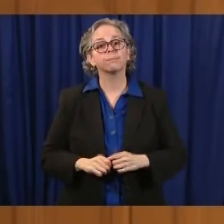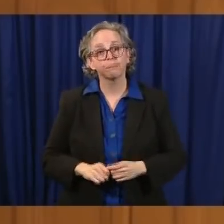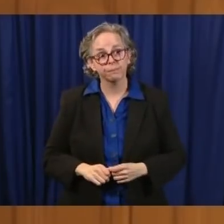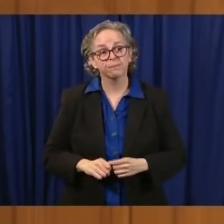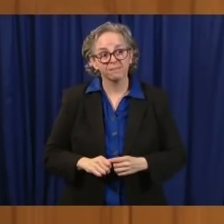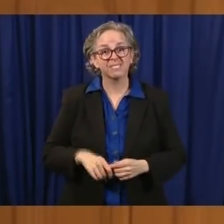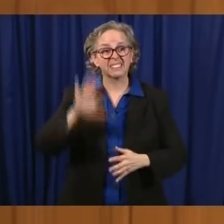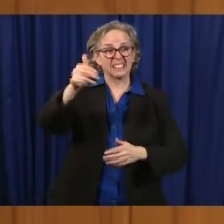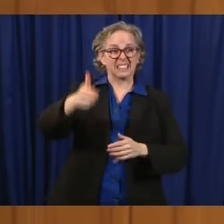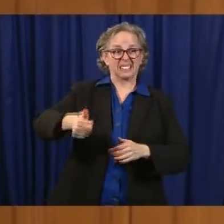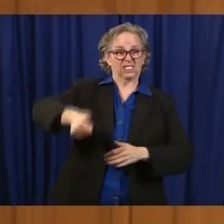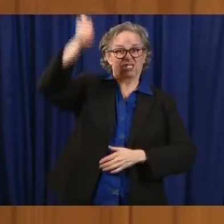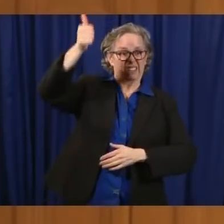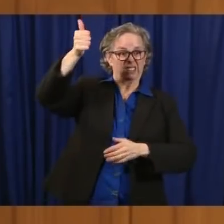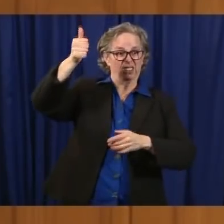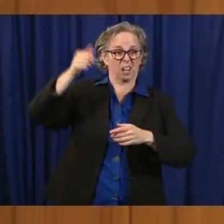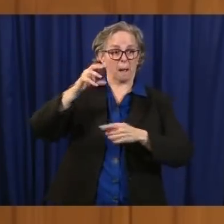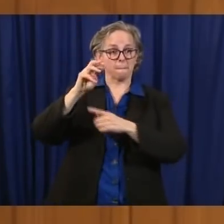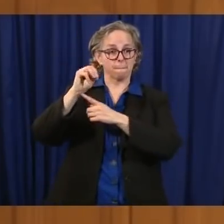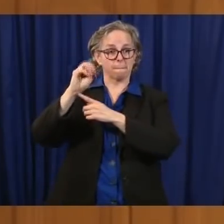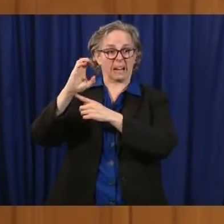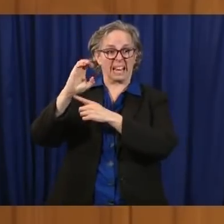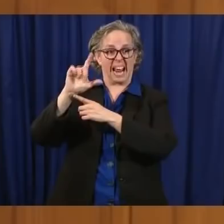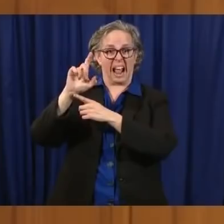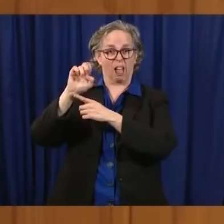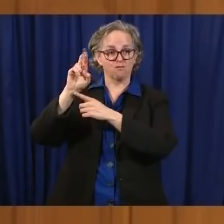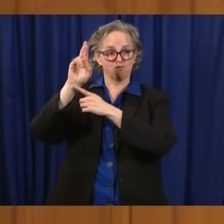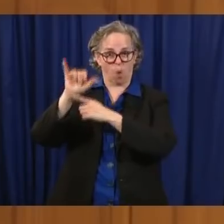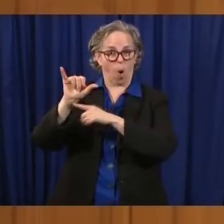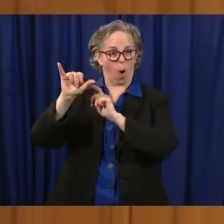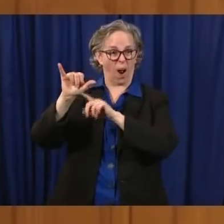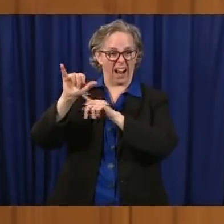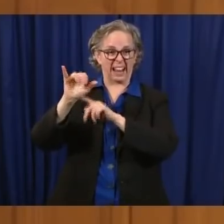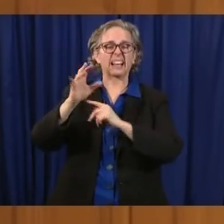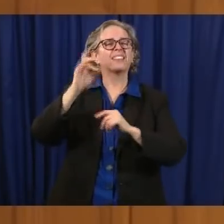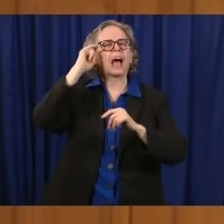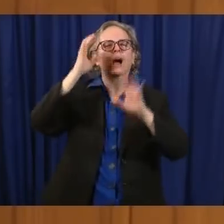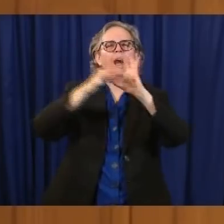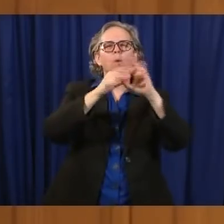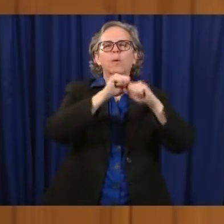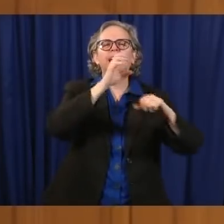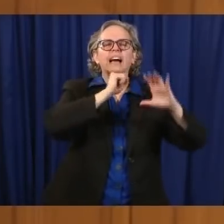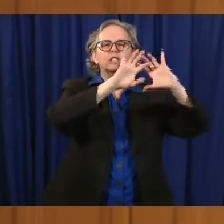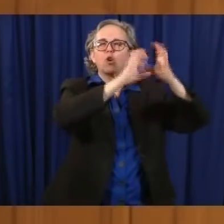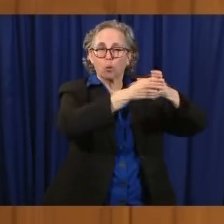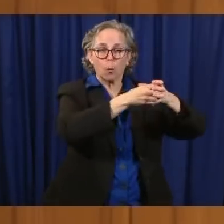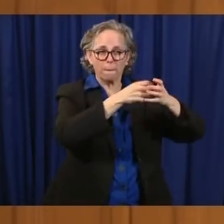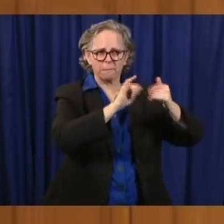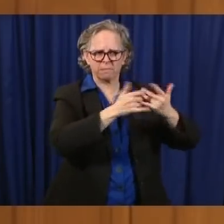TESTING, AND PPE.>>> WE ARE DOING THE VERY BEST WE CAN IN THESE HARD AREAS. WE'VE HAD THE DIRECTORS